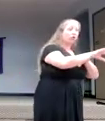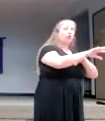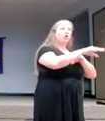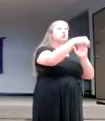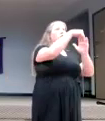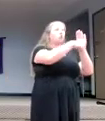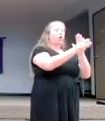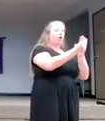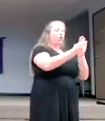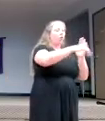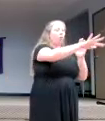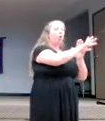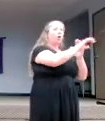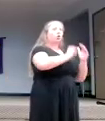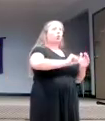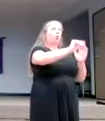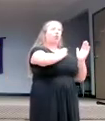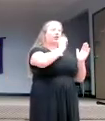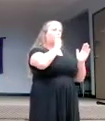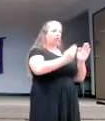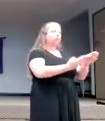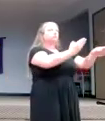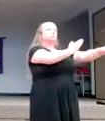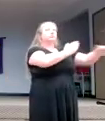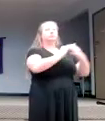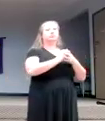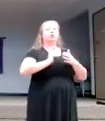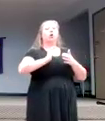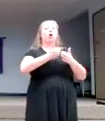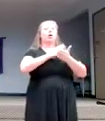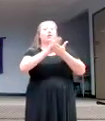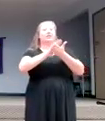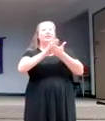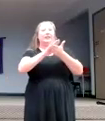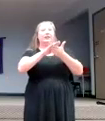we just discussed. We can add more recycled water. Our treatment plant treats all delivery